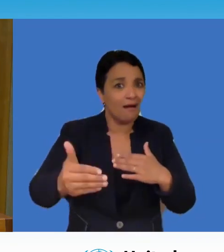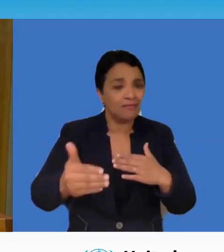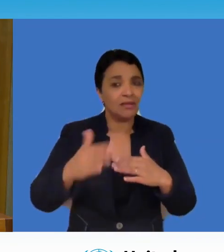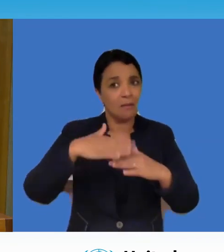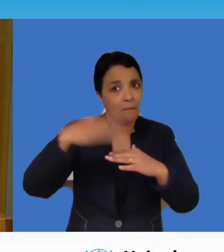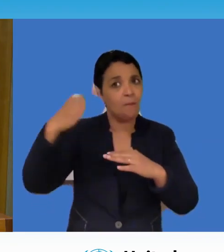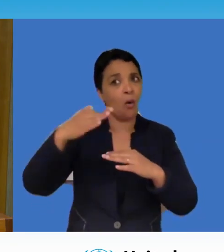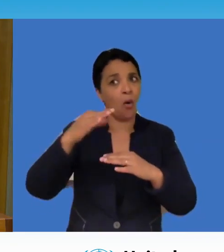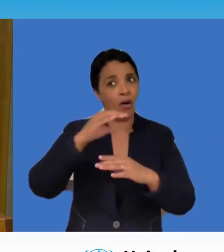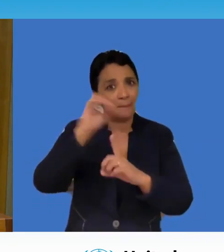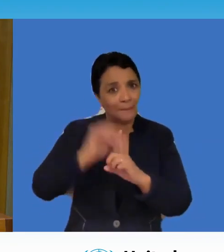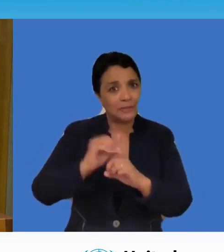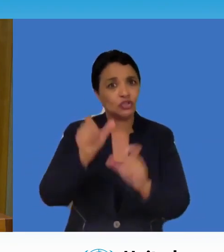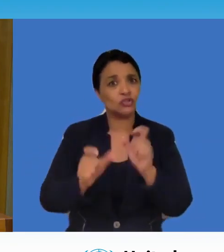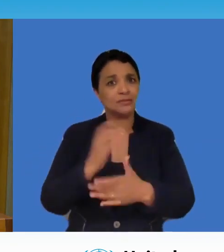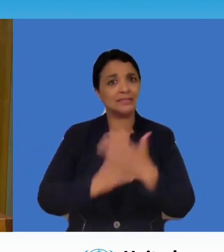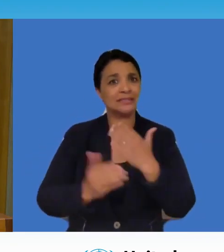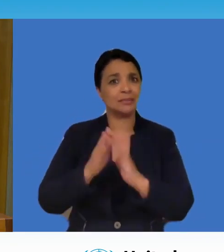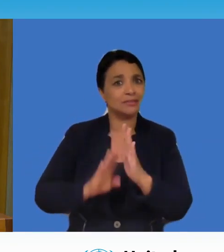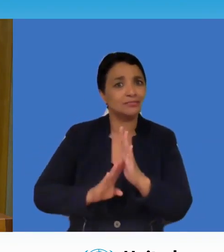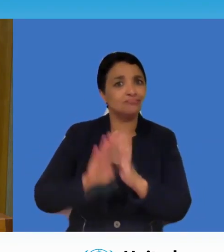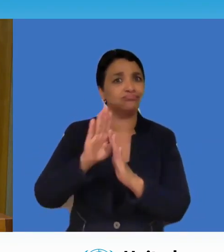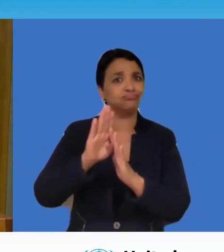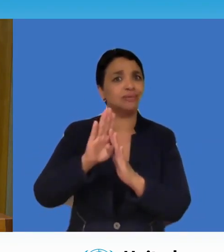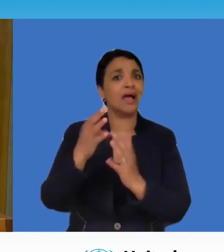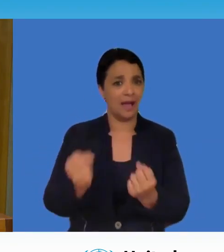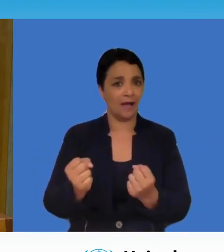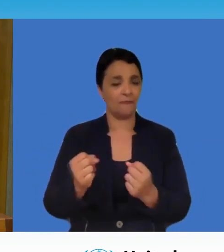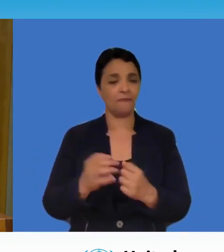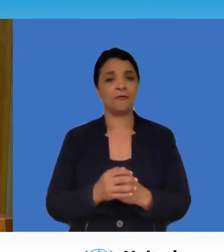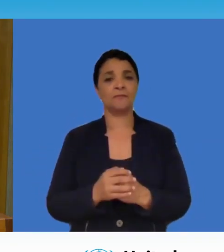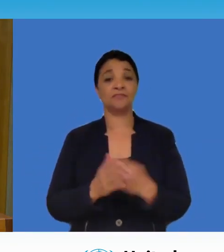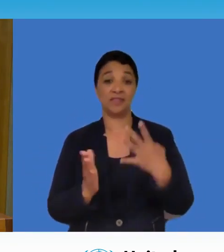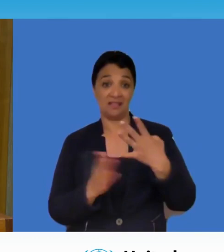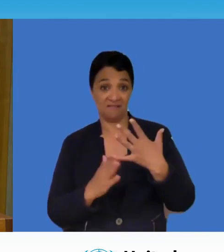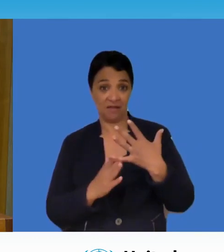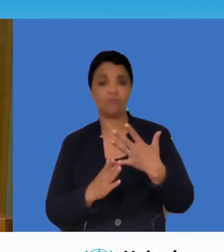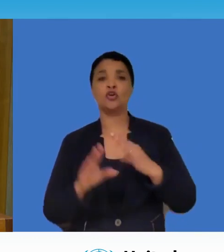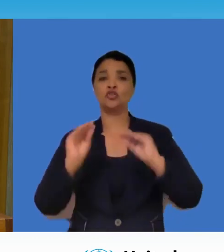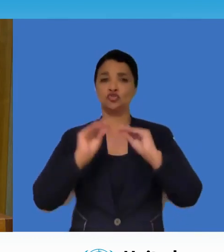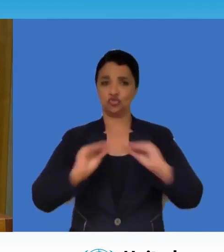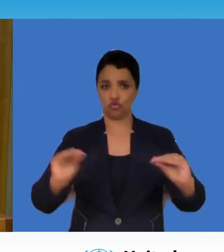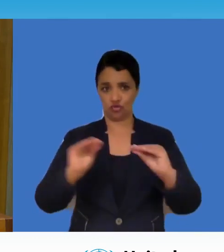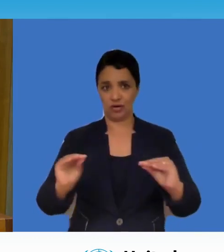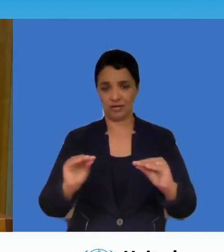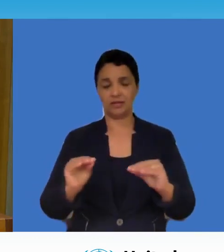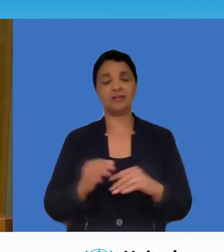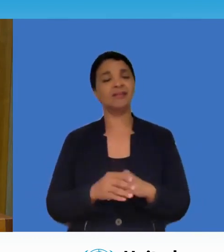even after the humanitarian crisis descends into what it descends into finally training as in again